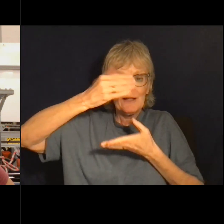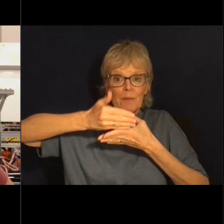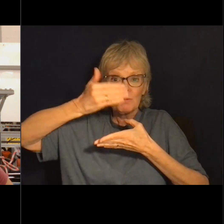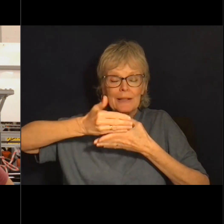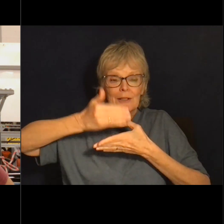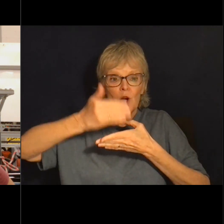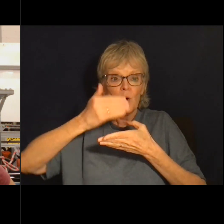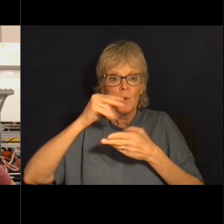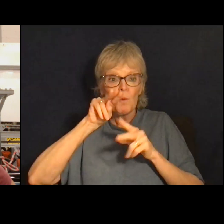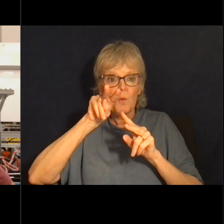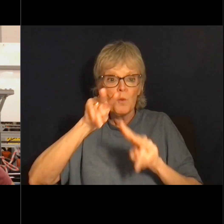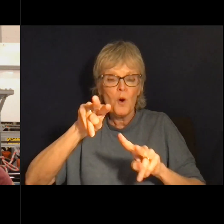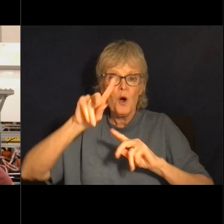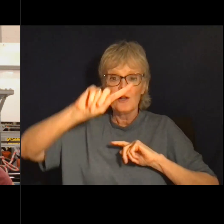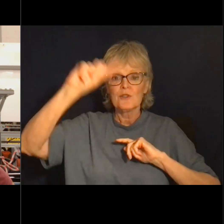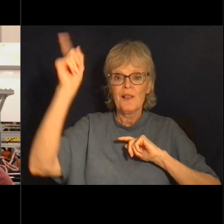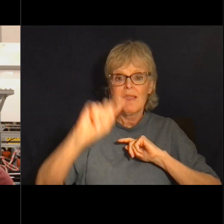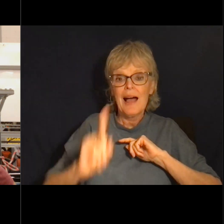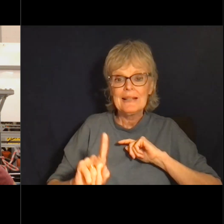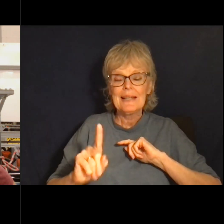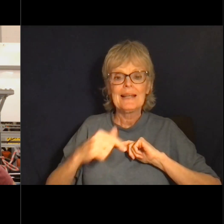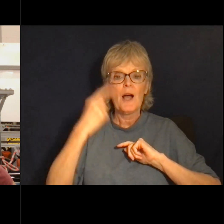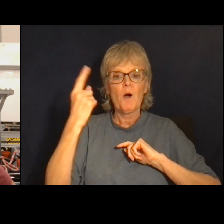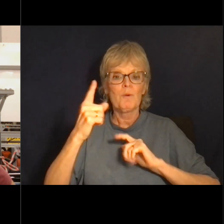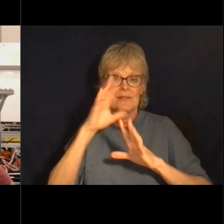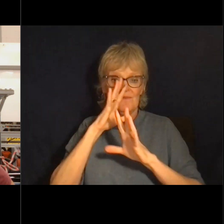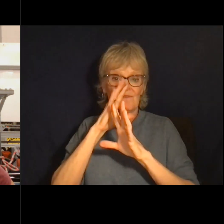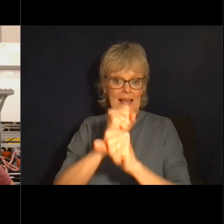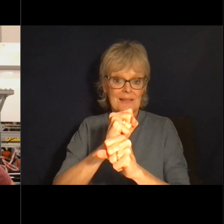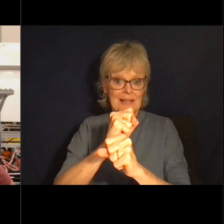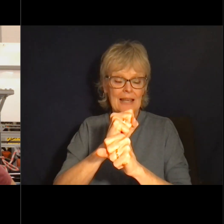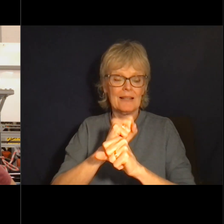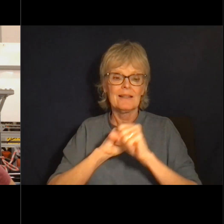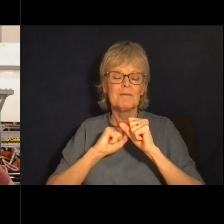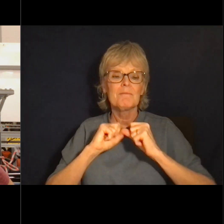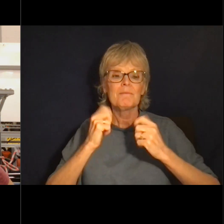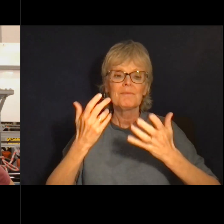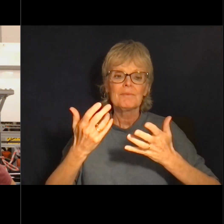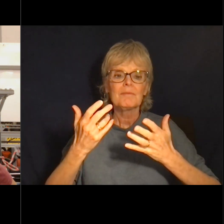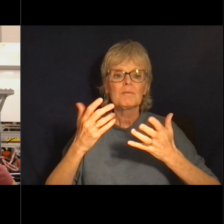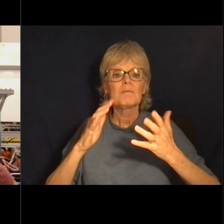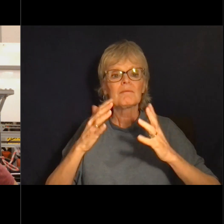watch it lightening outside. And I was always fascinated by it. And there are, you know,